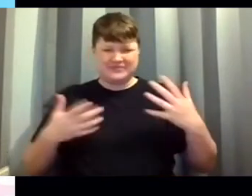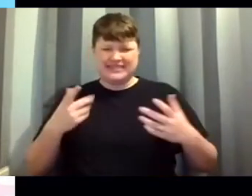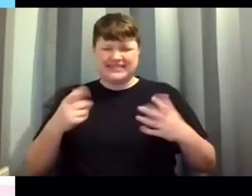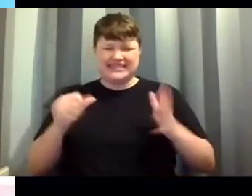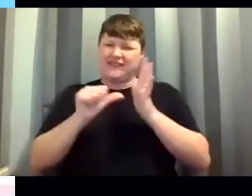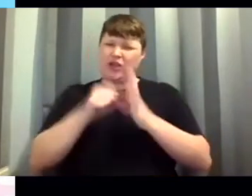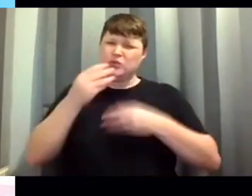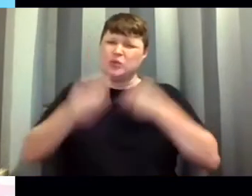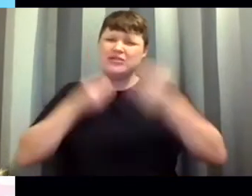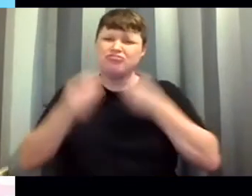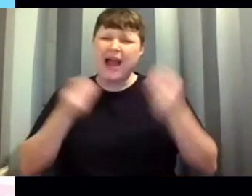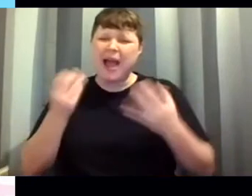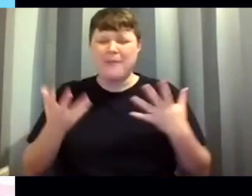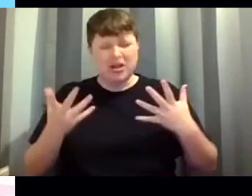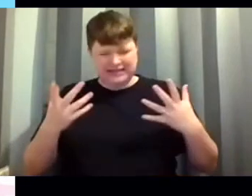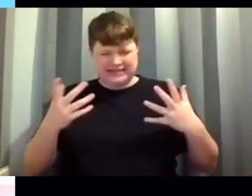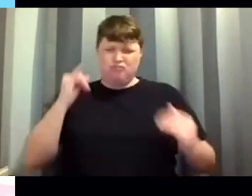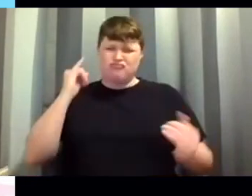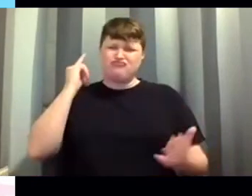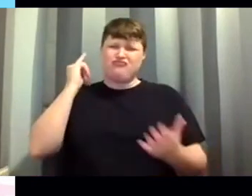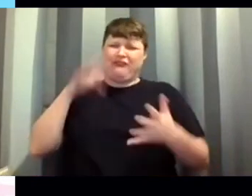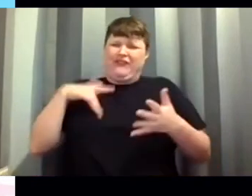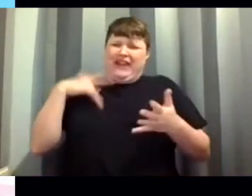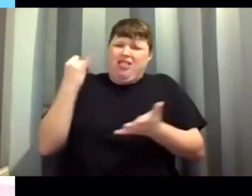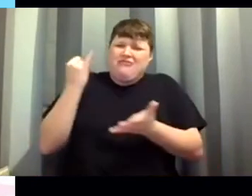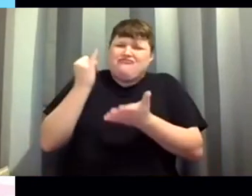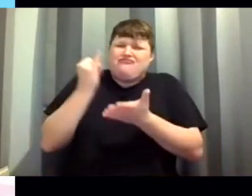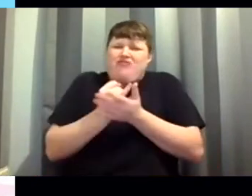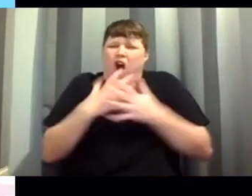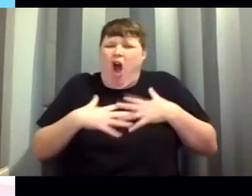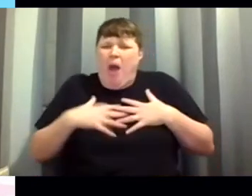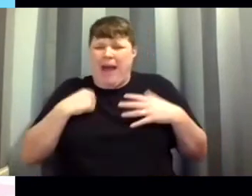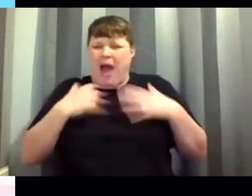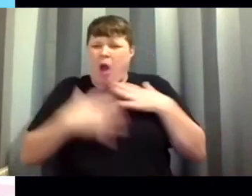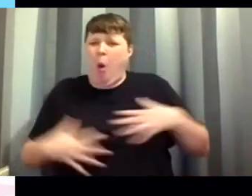just kind of a wrongness. And when you change your hormones, that goes away. And it feels good.